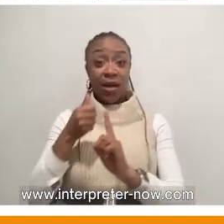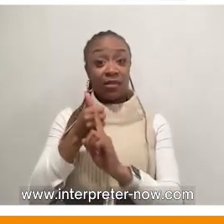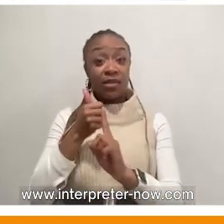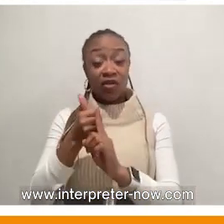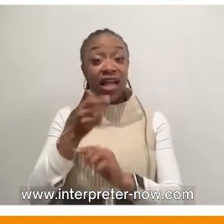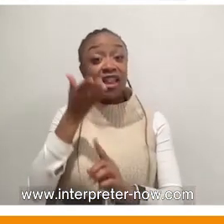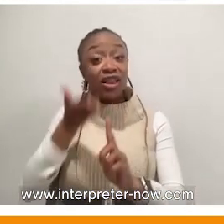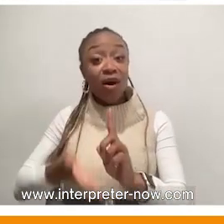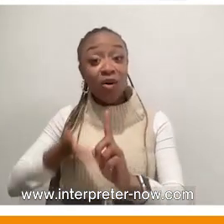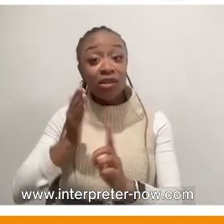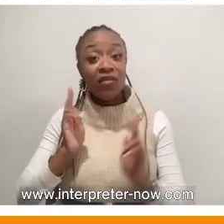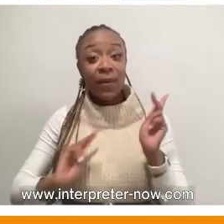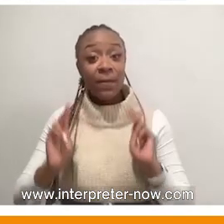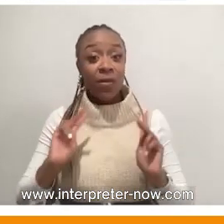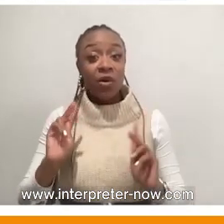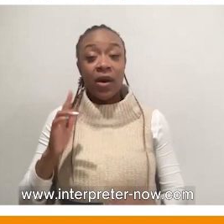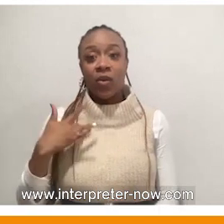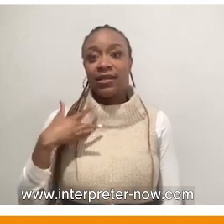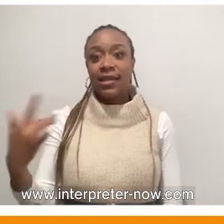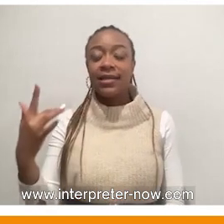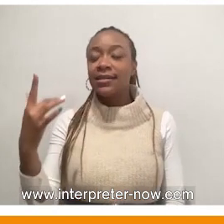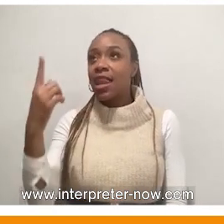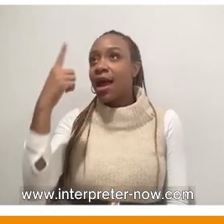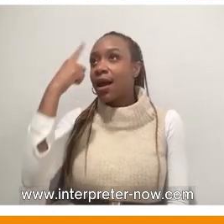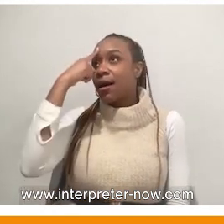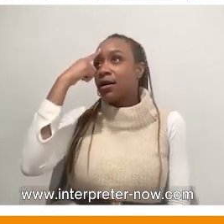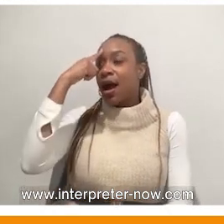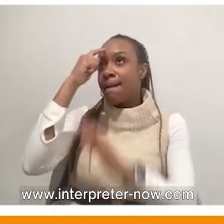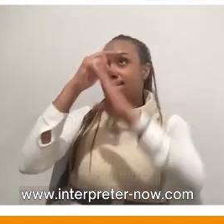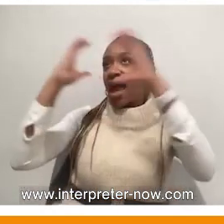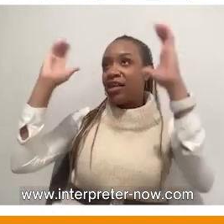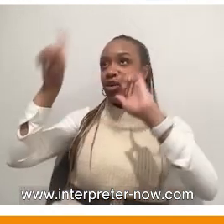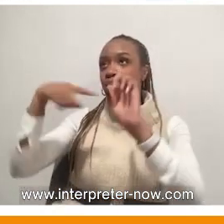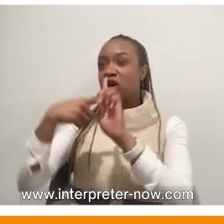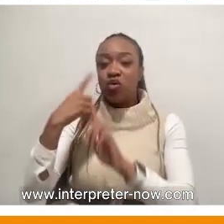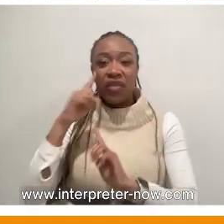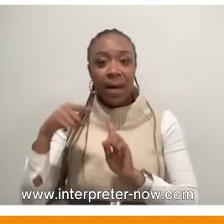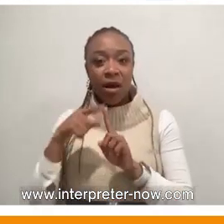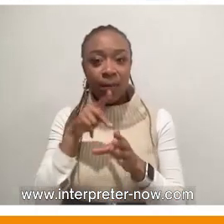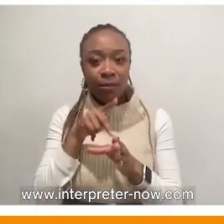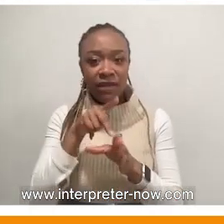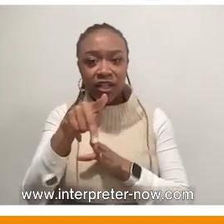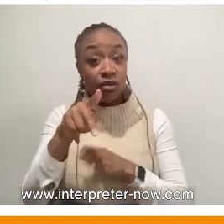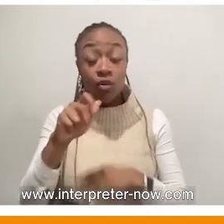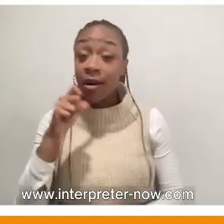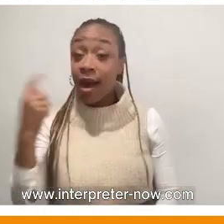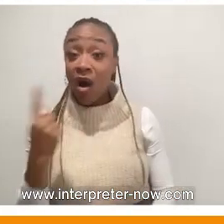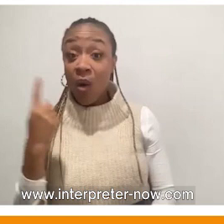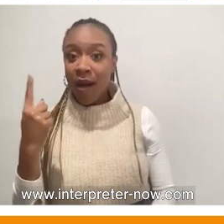who they are, and those are the people that we tend to imagine when we think of professional. Not always.